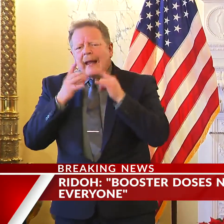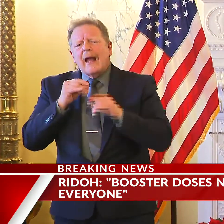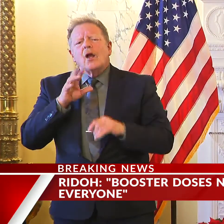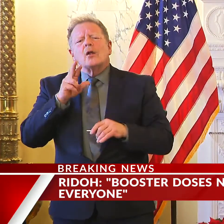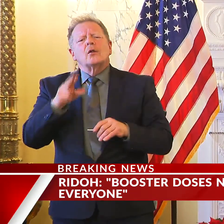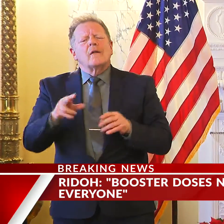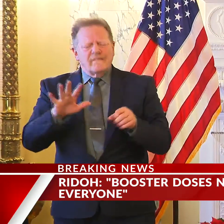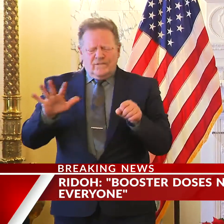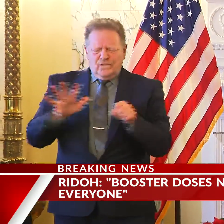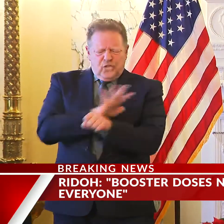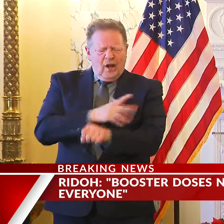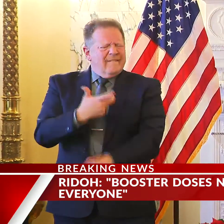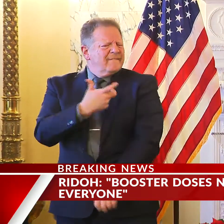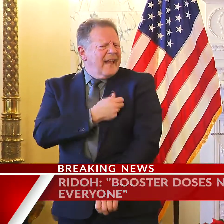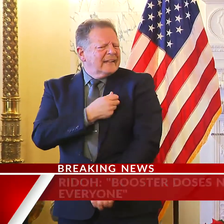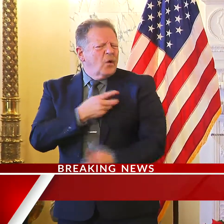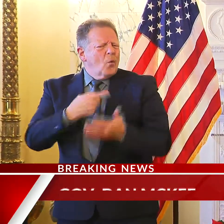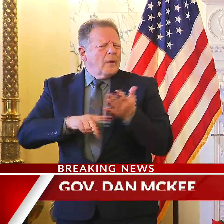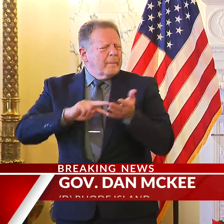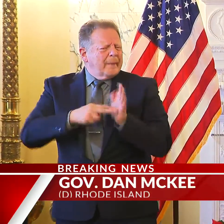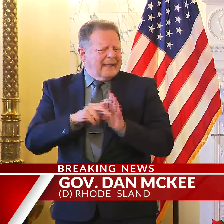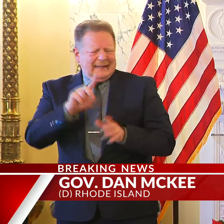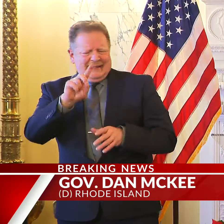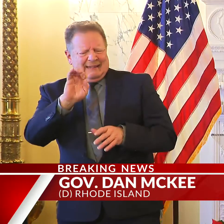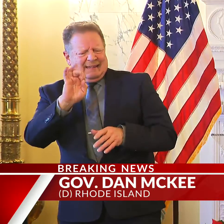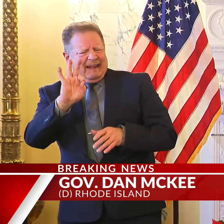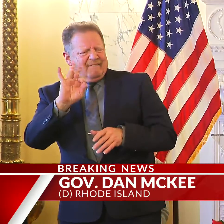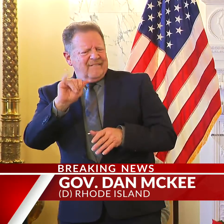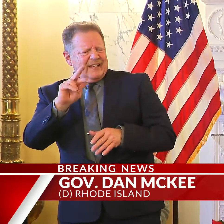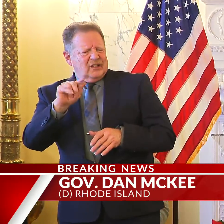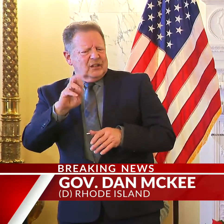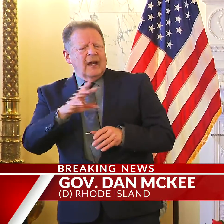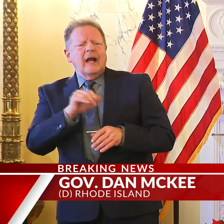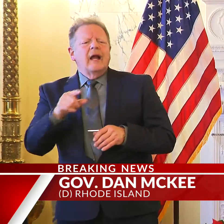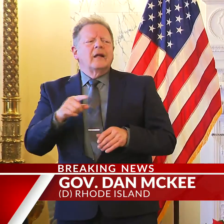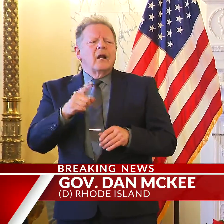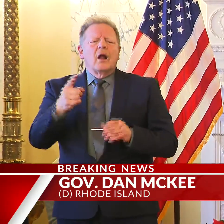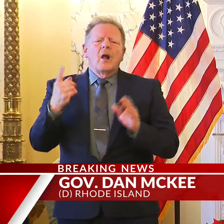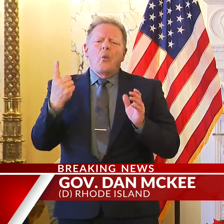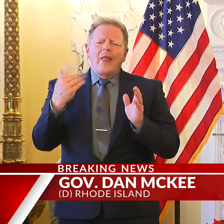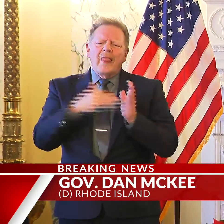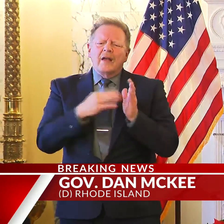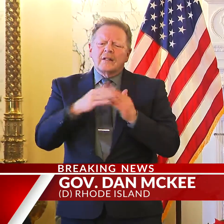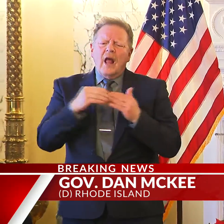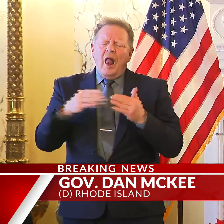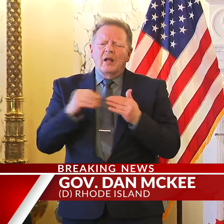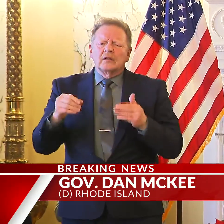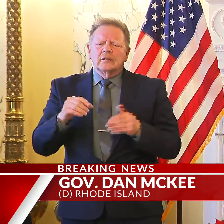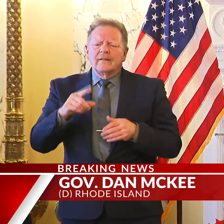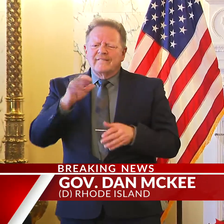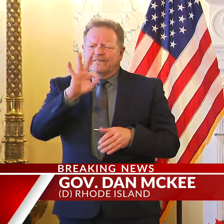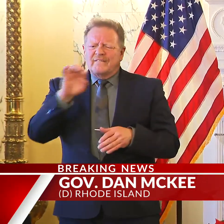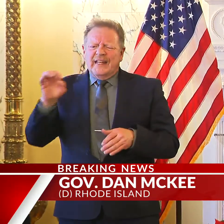GOVERNOR. YES, GO AHEAD. FROM WHAT A JOB WILL CHILDREN HAVE TO WEAR? A MASK? WHAT IS THE DEFINITION OF FULLY